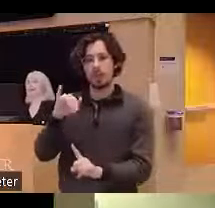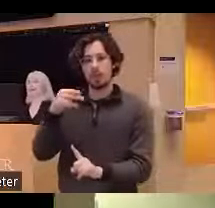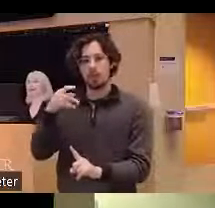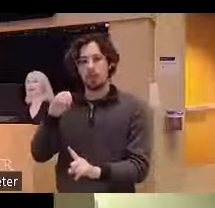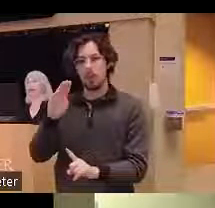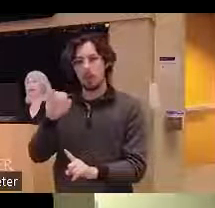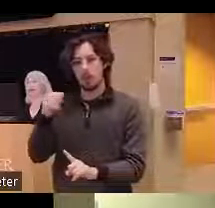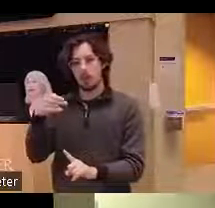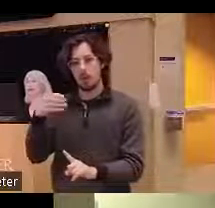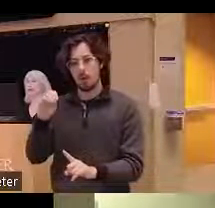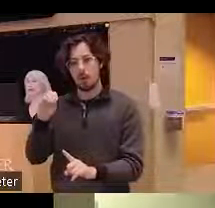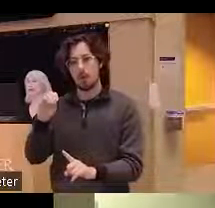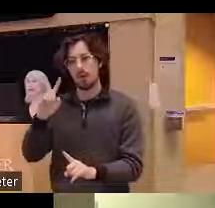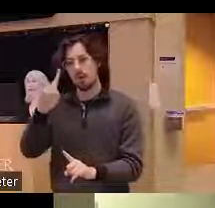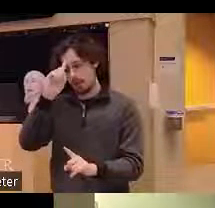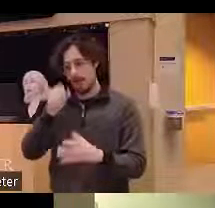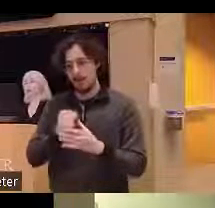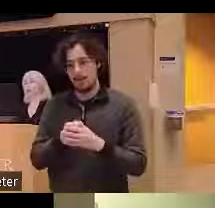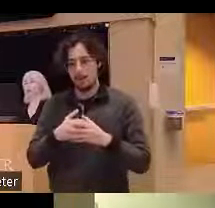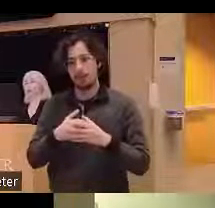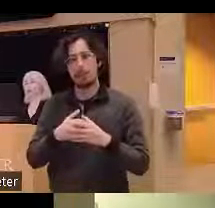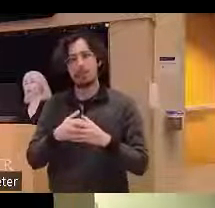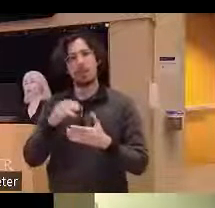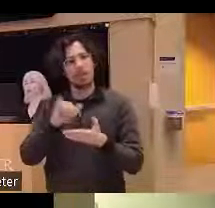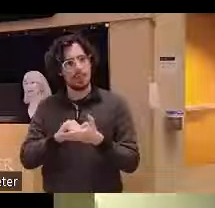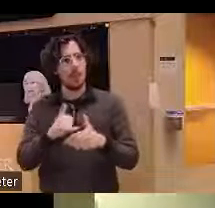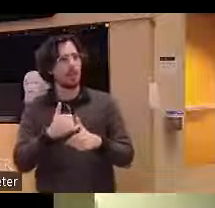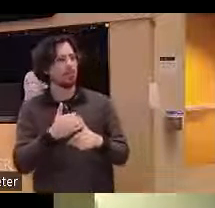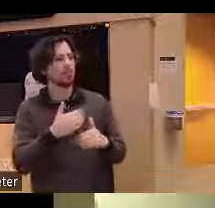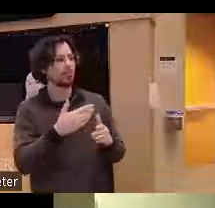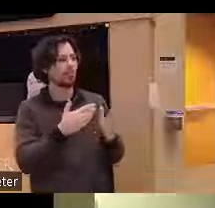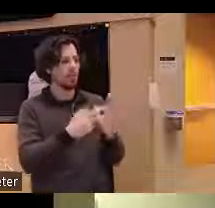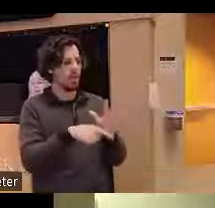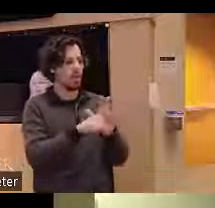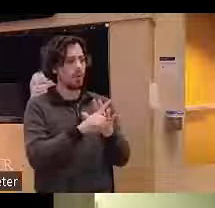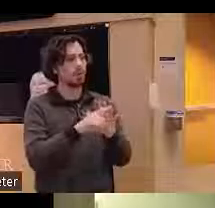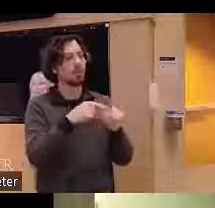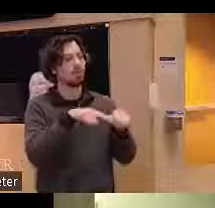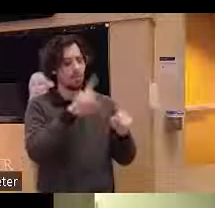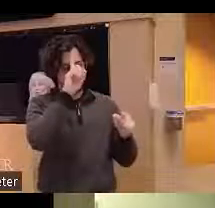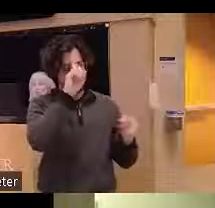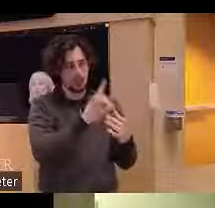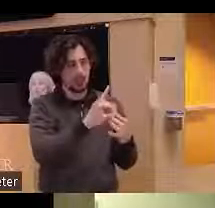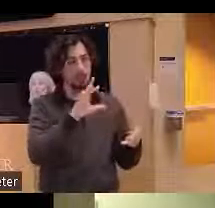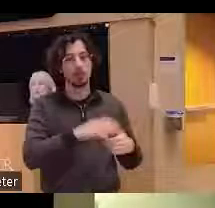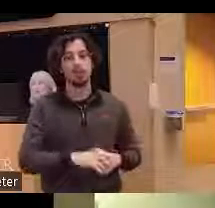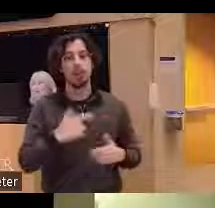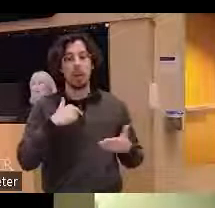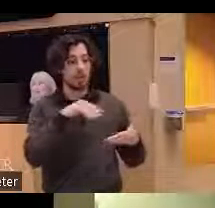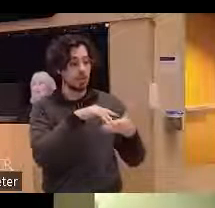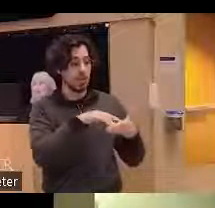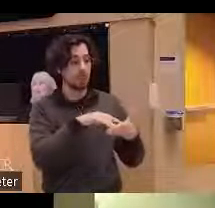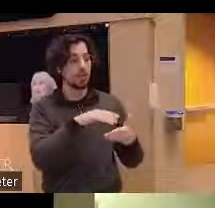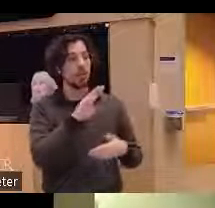of psychosis that in the first Imaging study I did of medre medfree patients the end of my fellowship